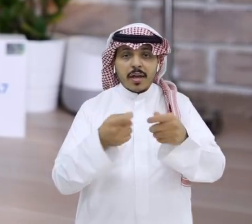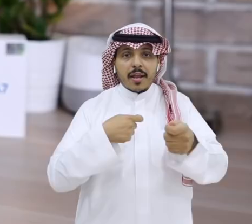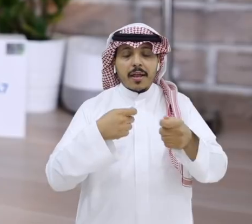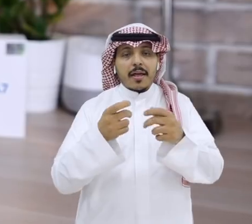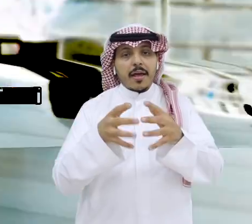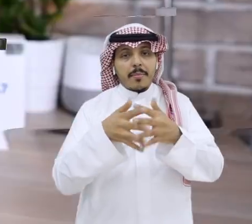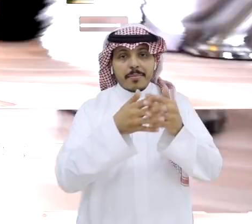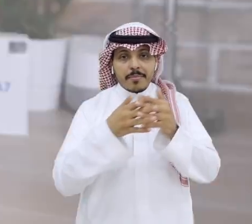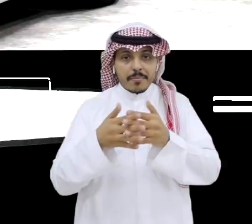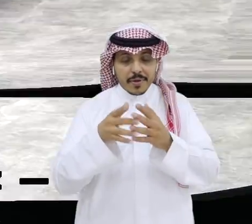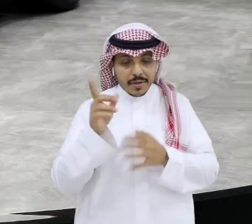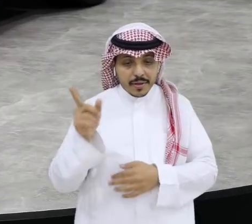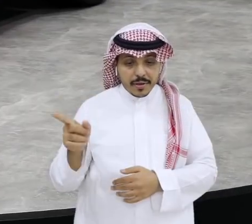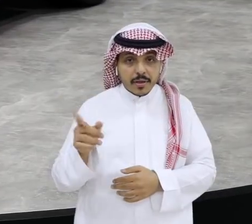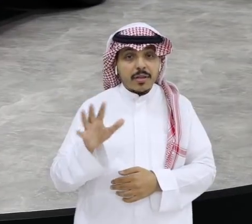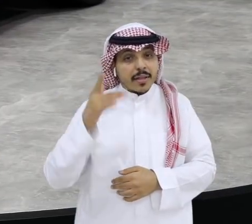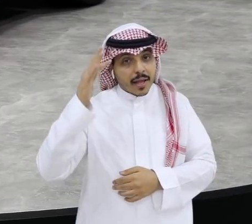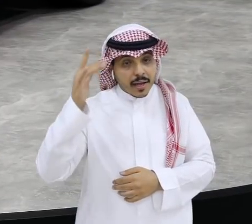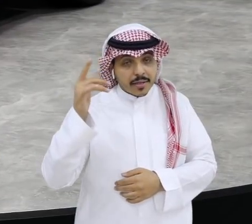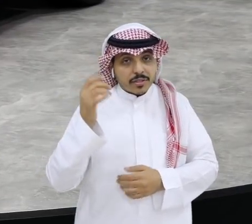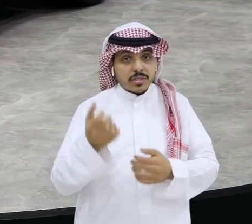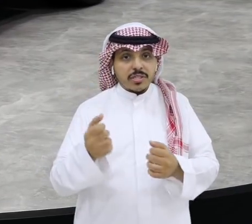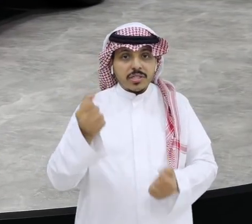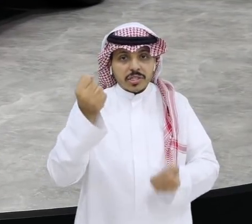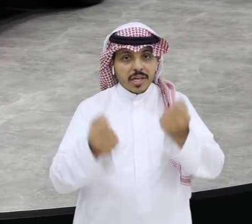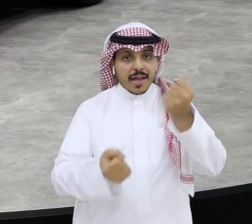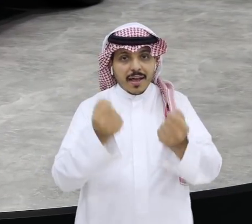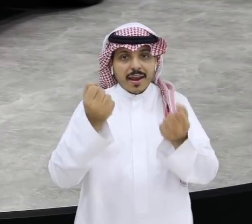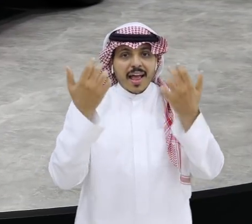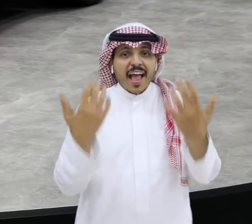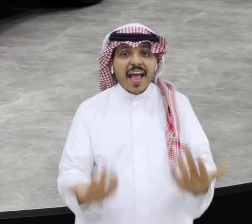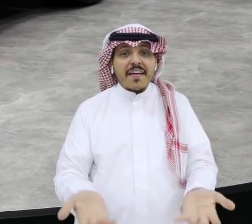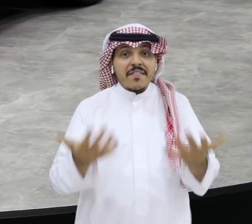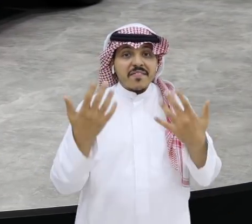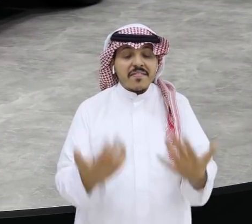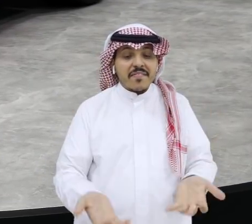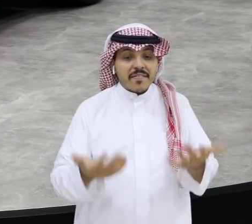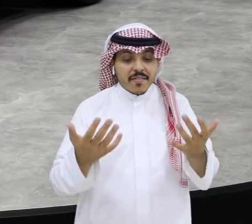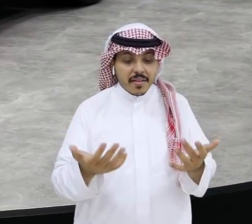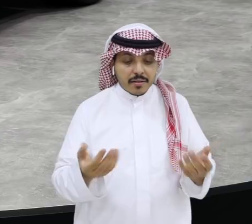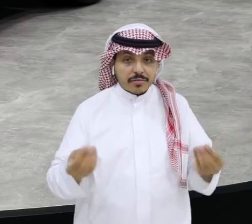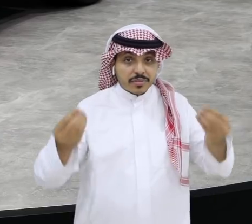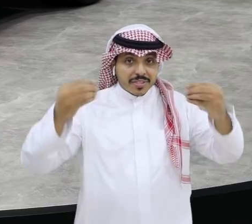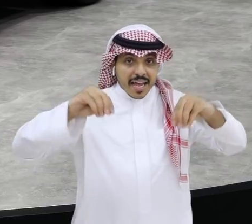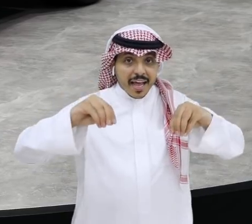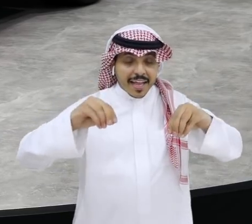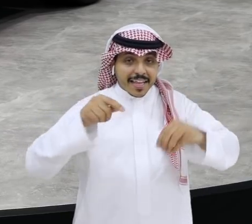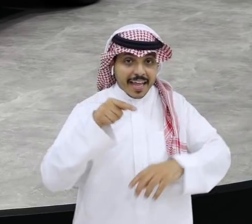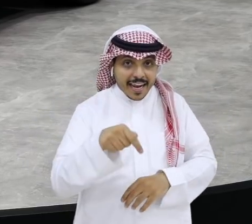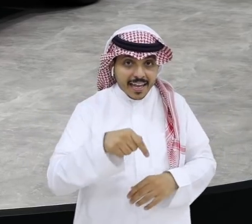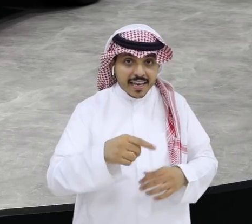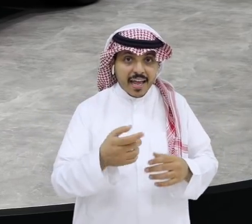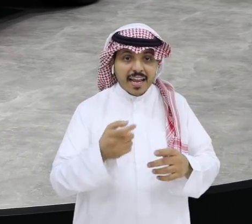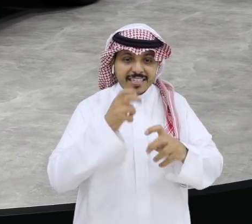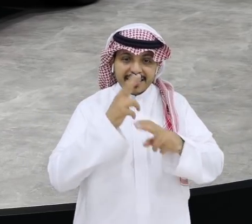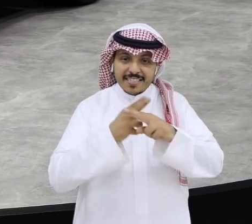Do you know the weight of the Polestar 1 with carbon fiber instead of steel?